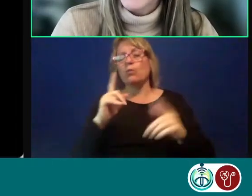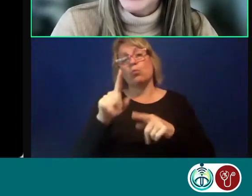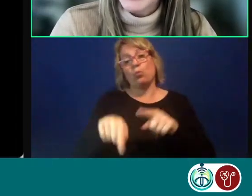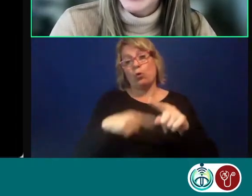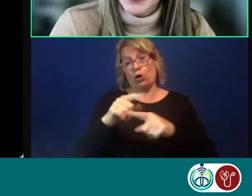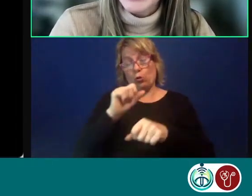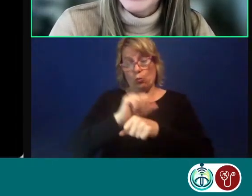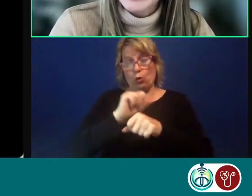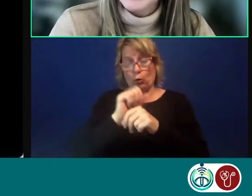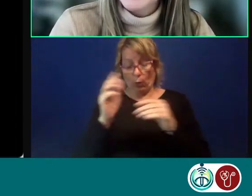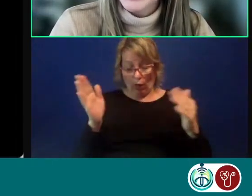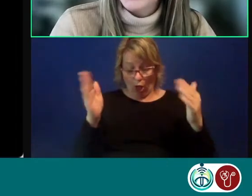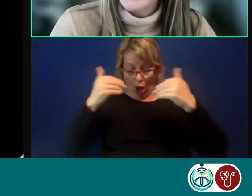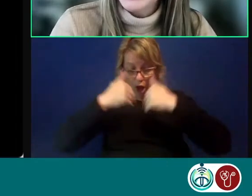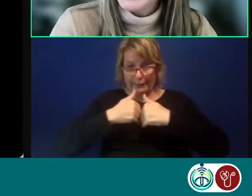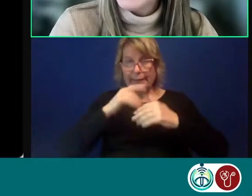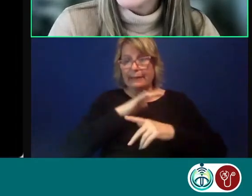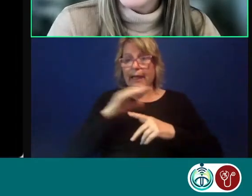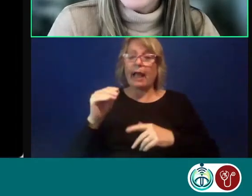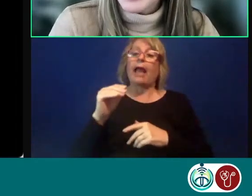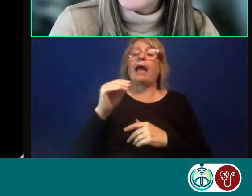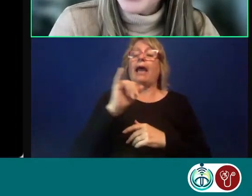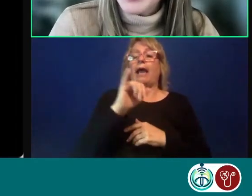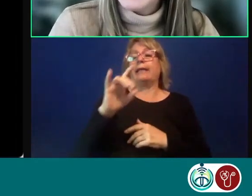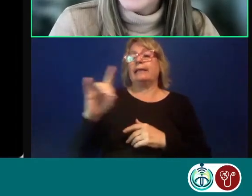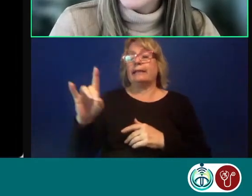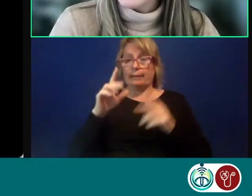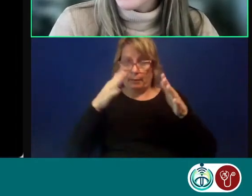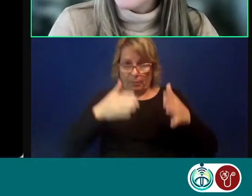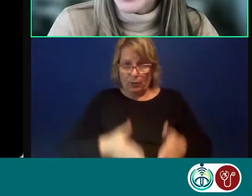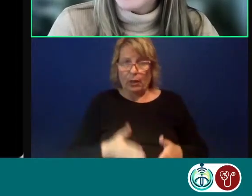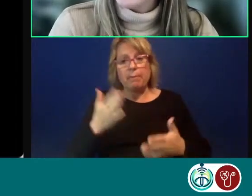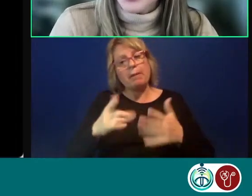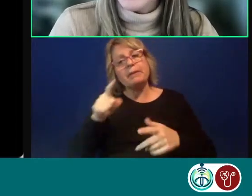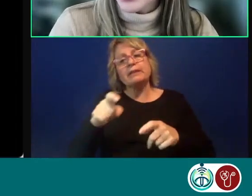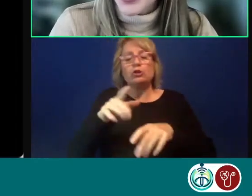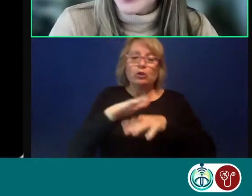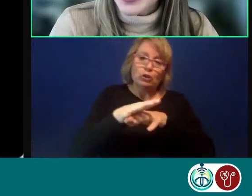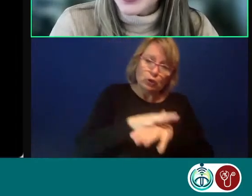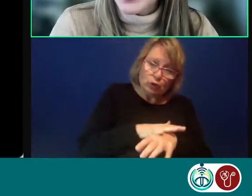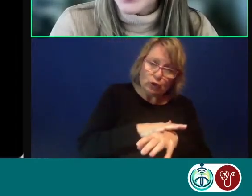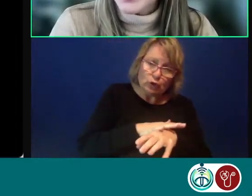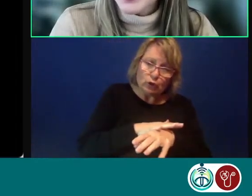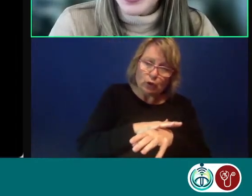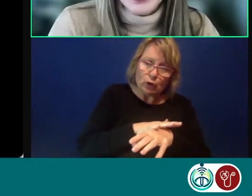autistic and IDD individuals. They might need you to slow down and pause between sentences.